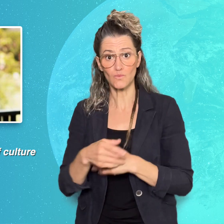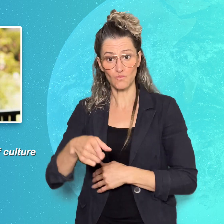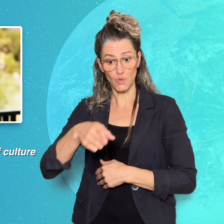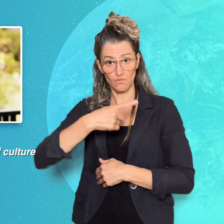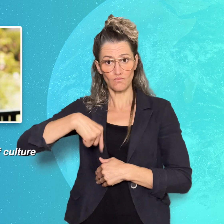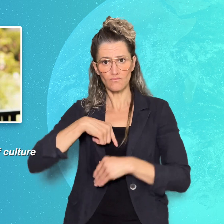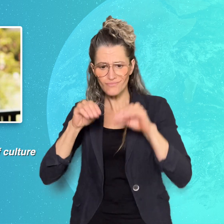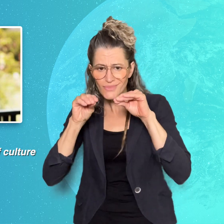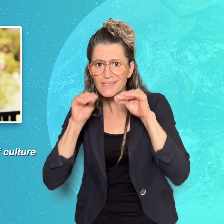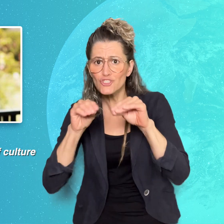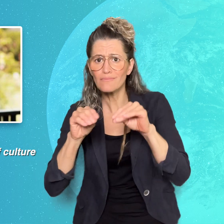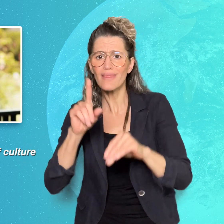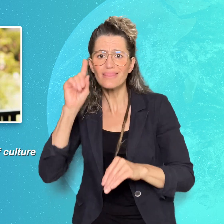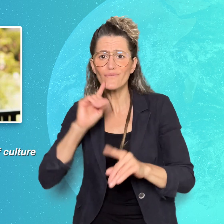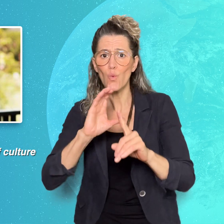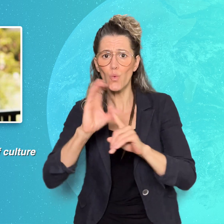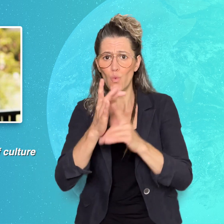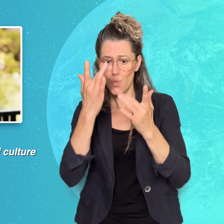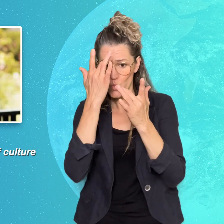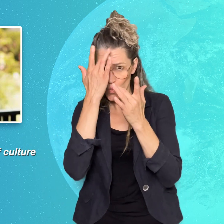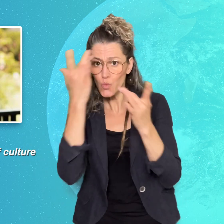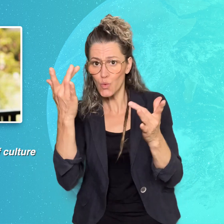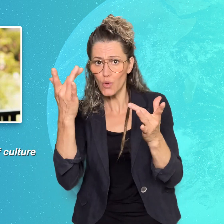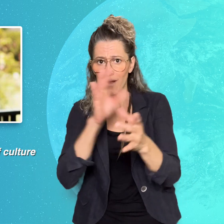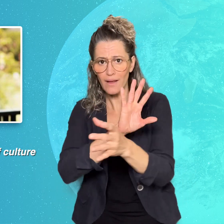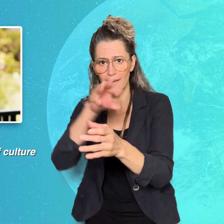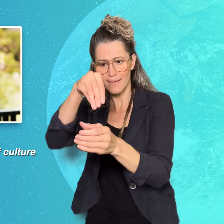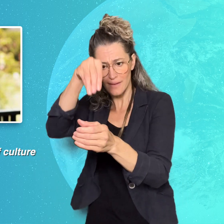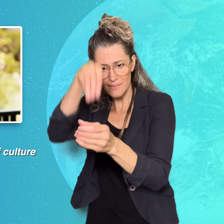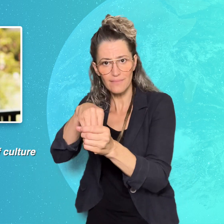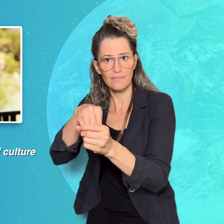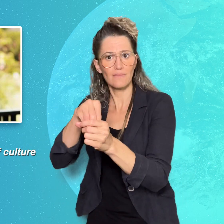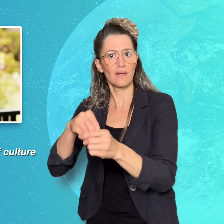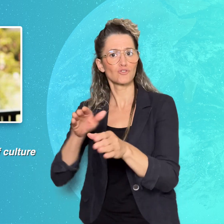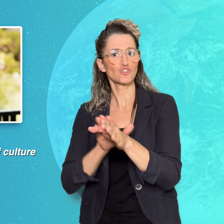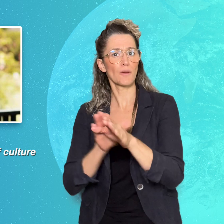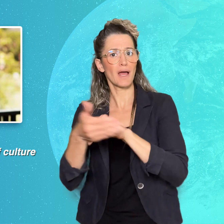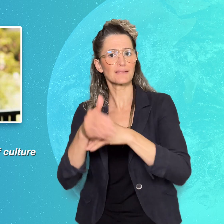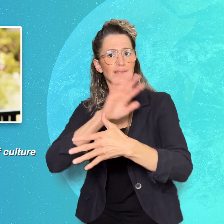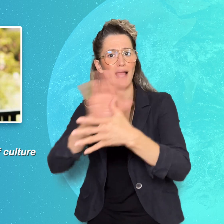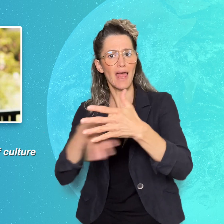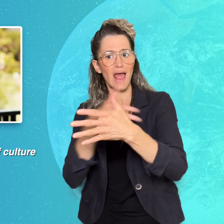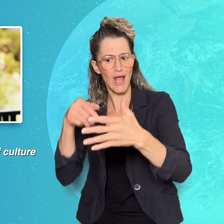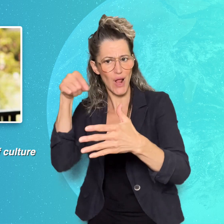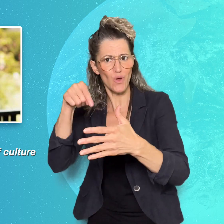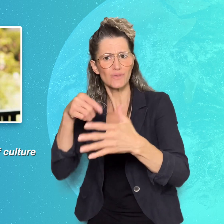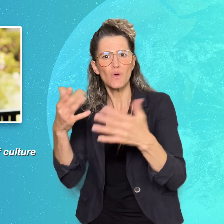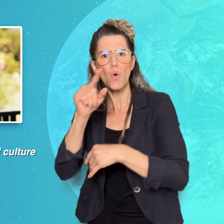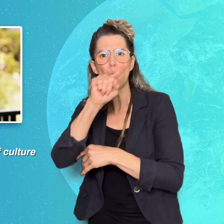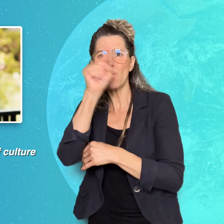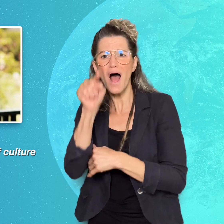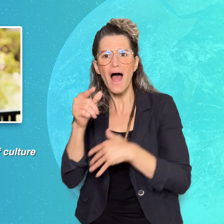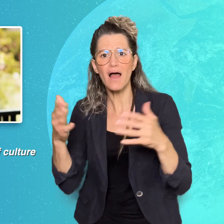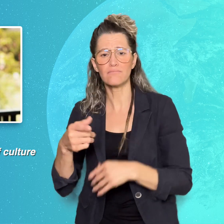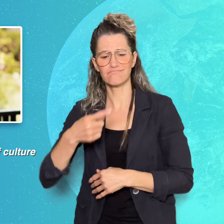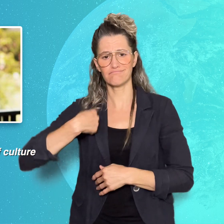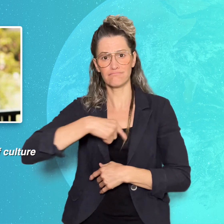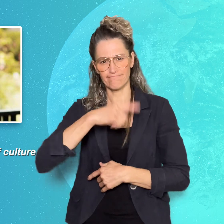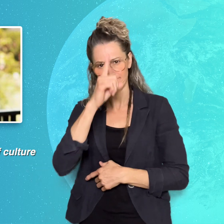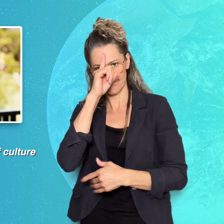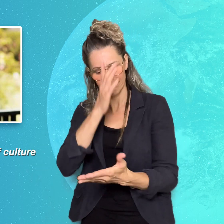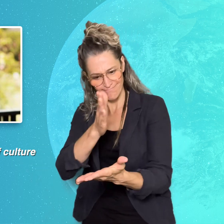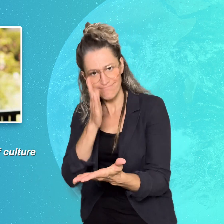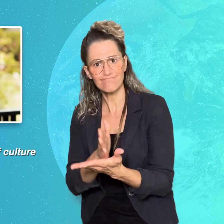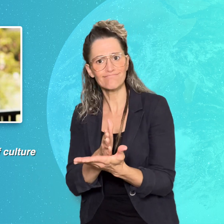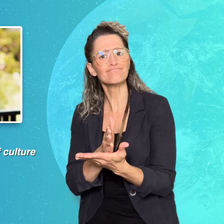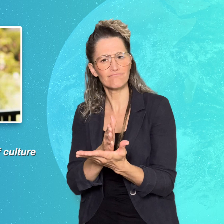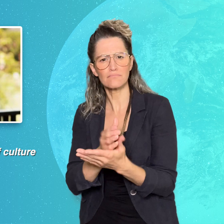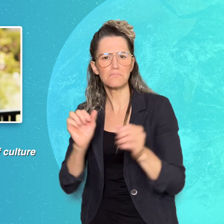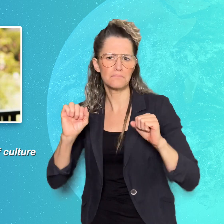with Jamaican Sign Language because we believe that you can't know